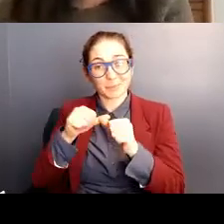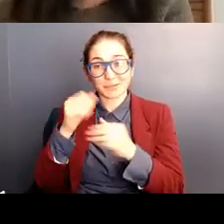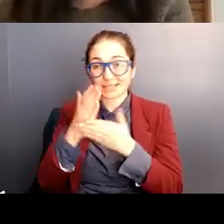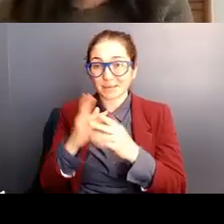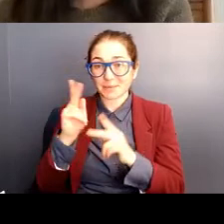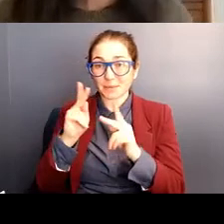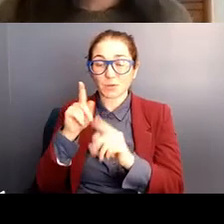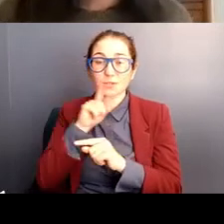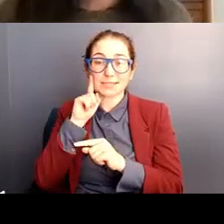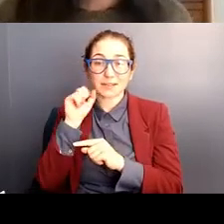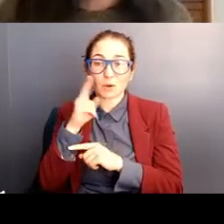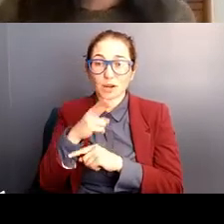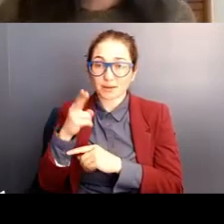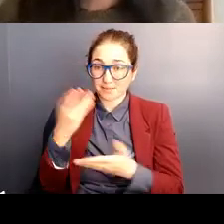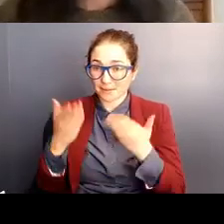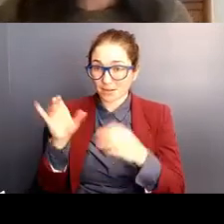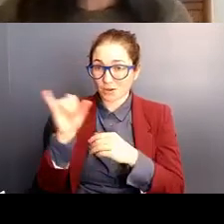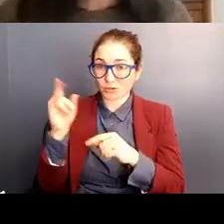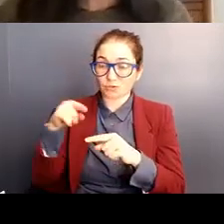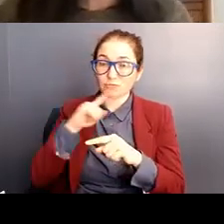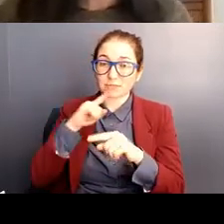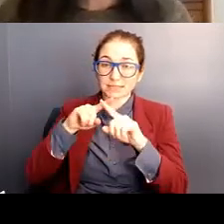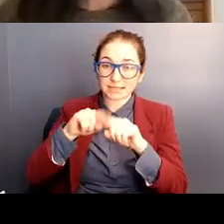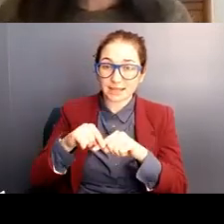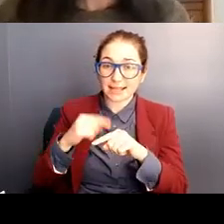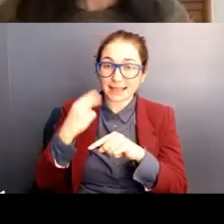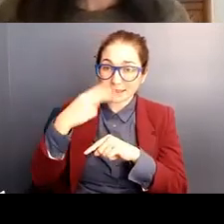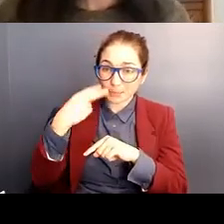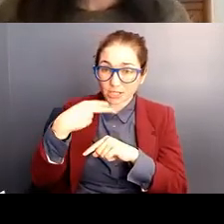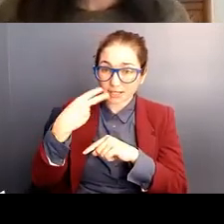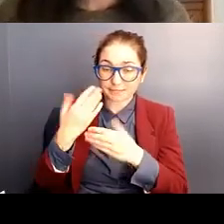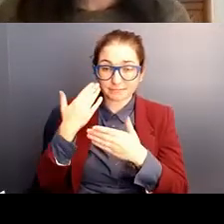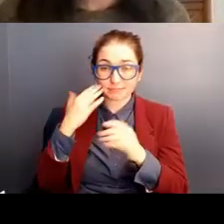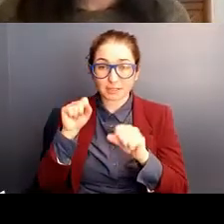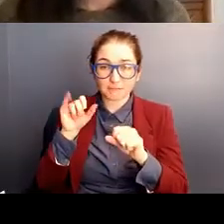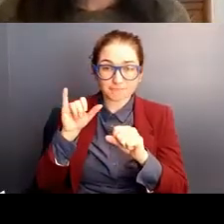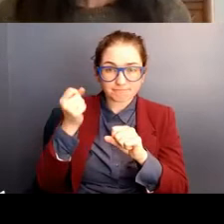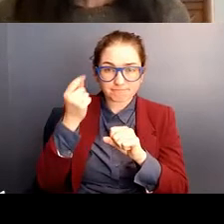or hard-of-hearing might also be relying on lip reading to be able to understand what's happening.